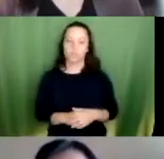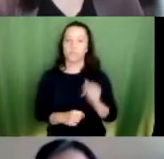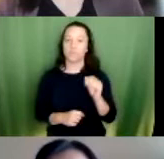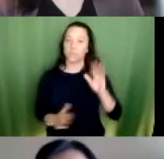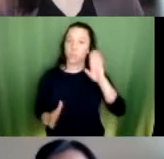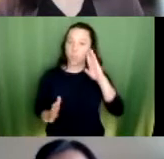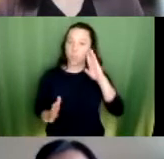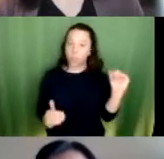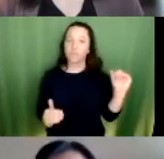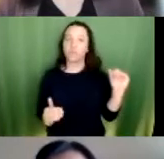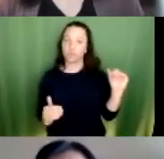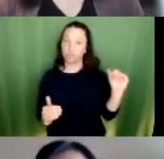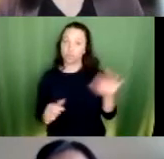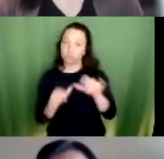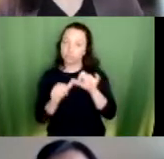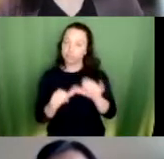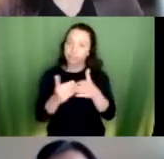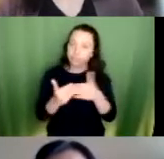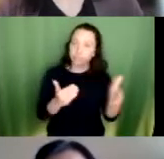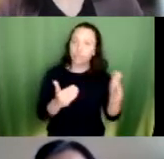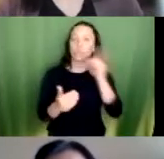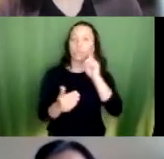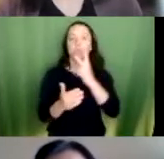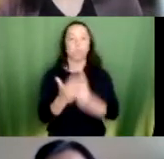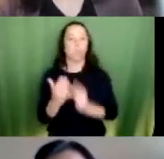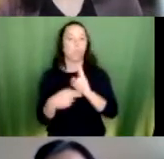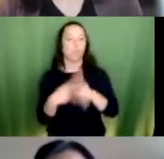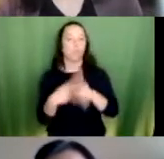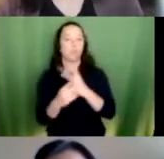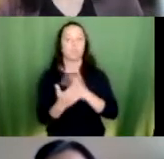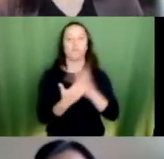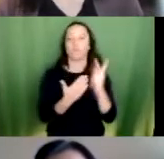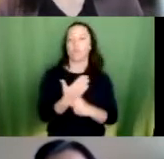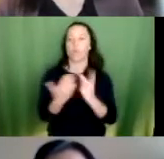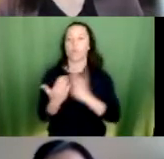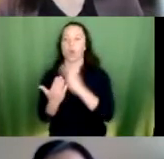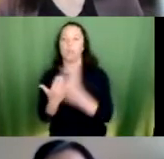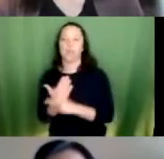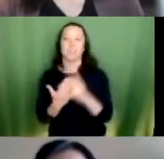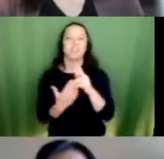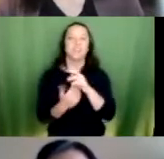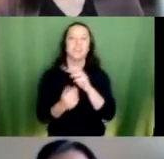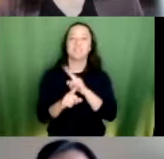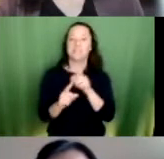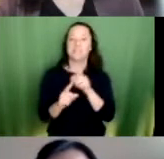of programming. I have lots of questions for other panelists and interested in how everybody's